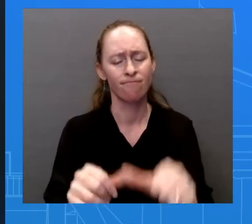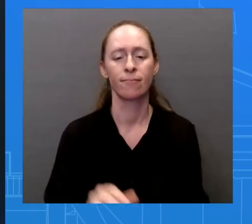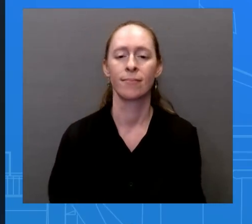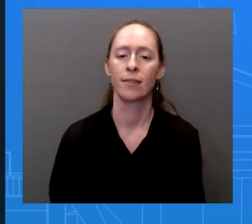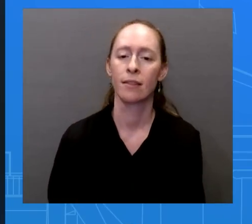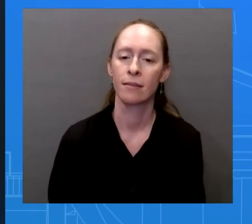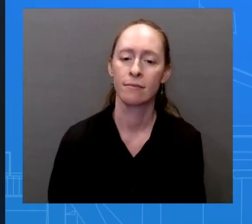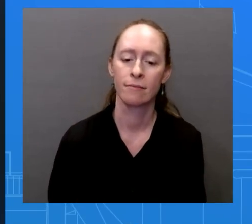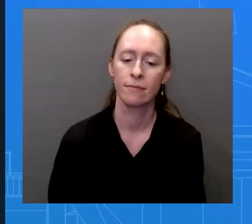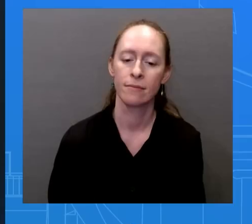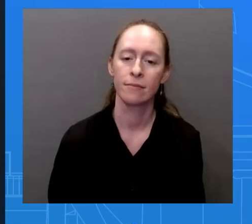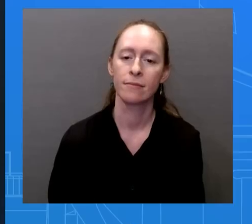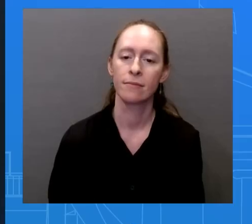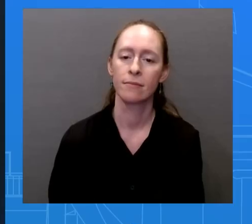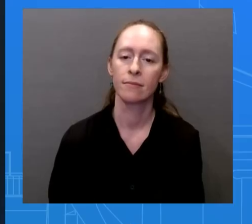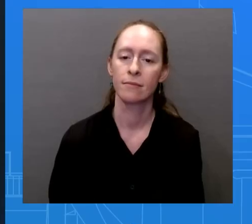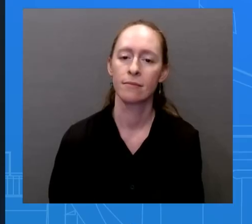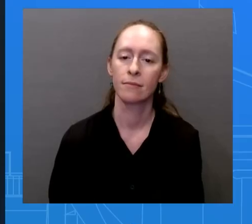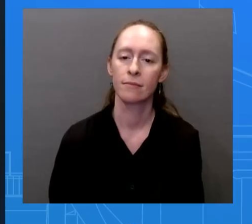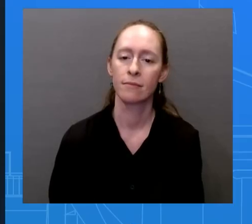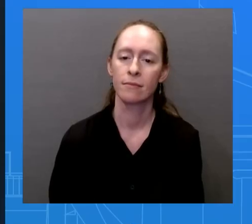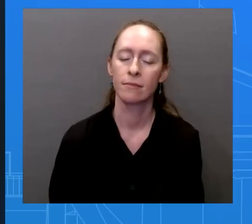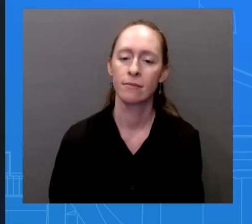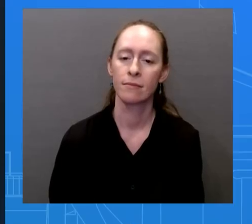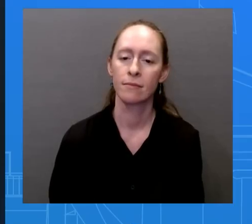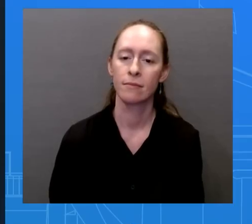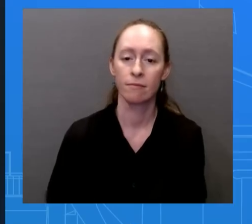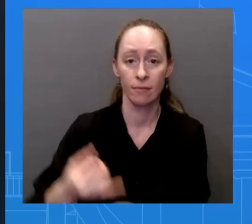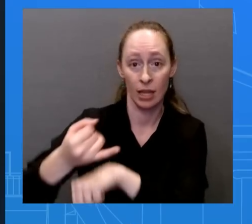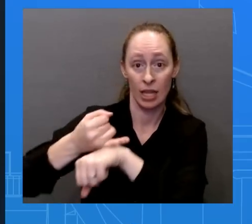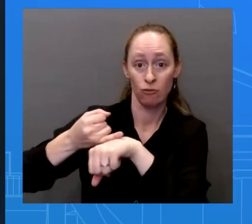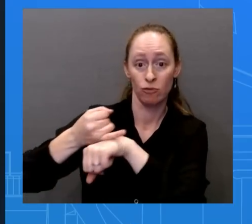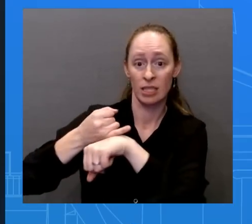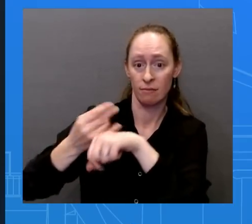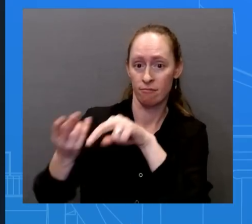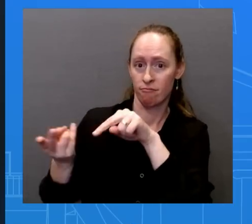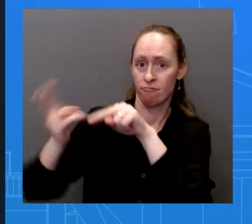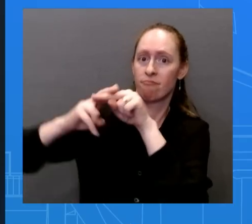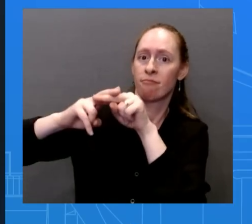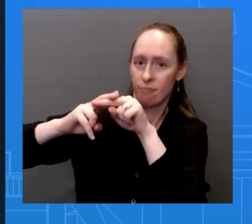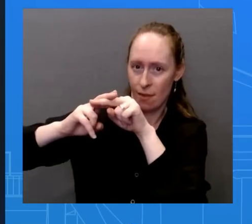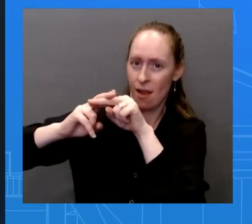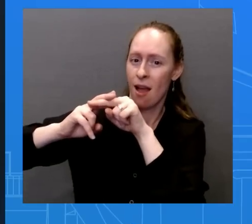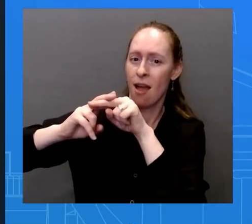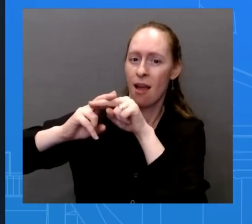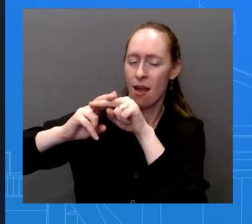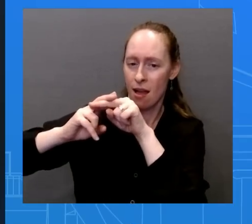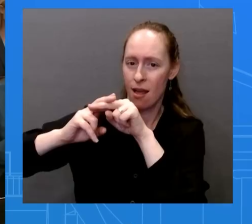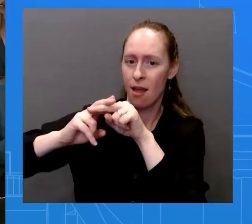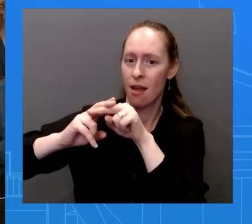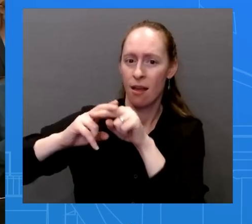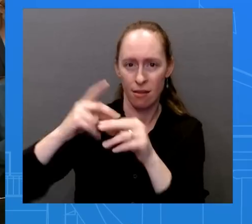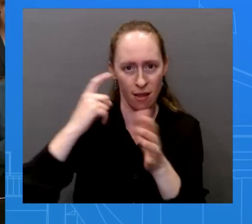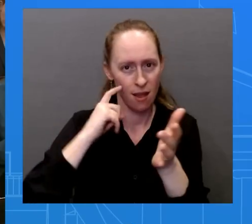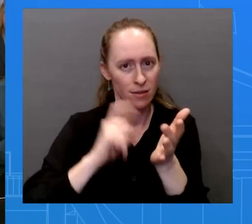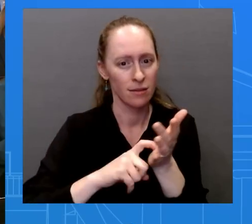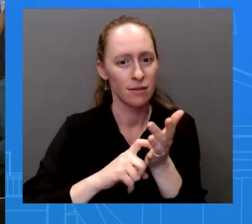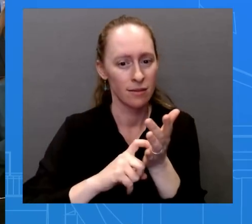And the White House's response to that has been to say, "The Fed is independent; we respect their independence." Is there ever a point where that might change --